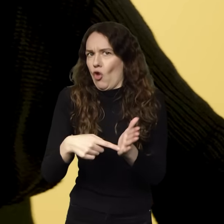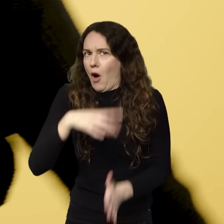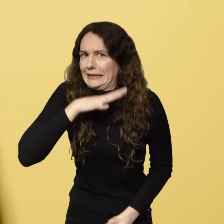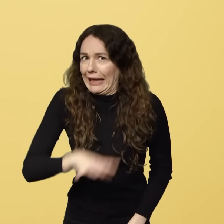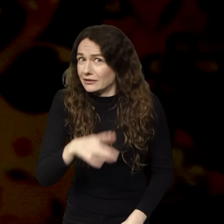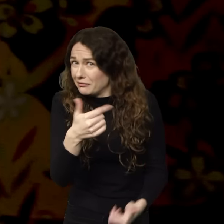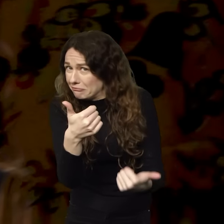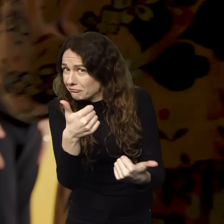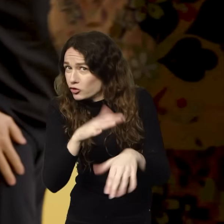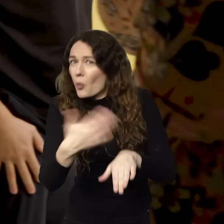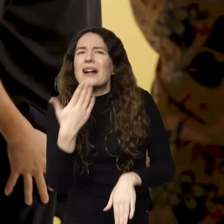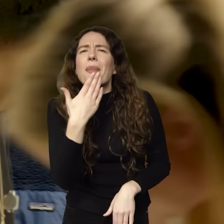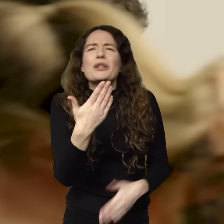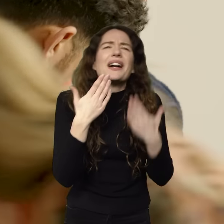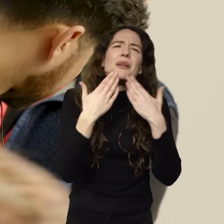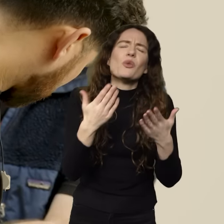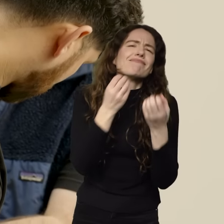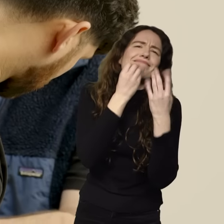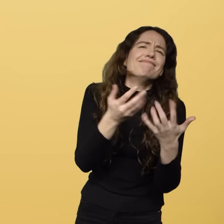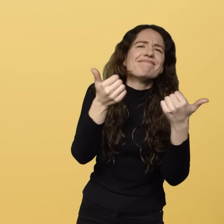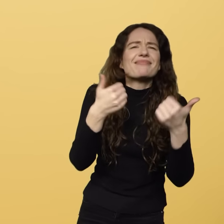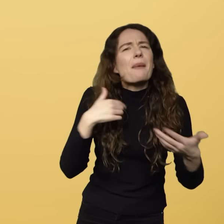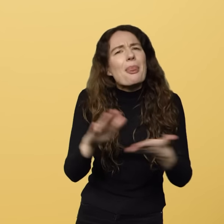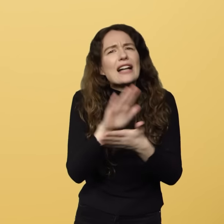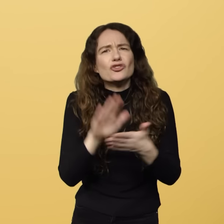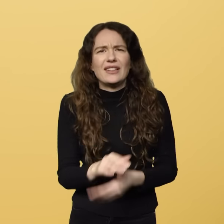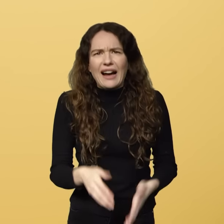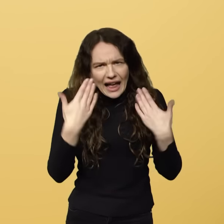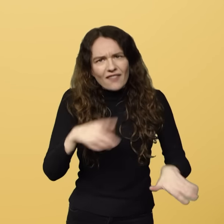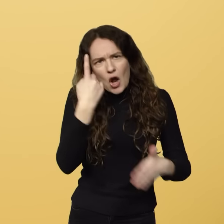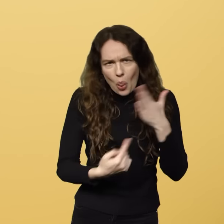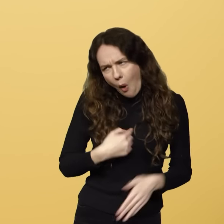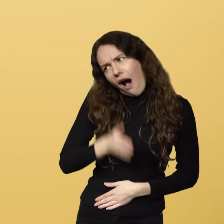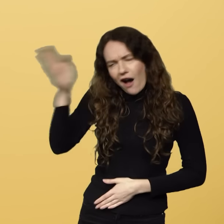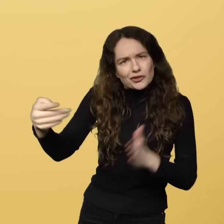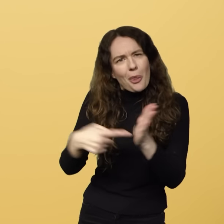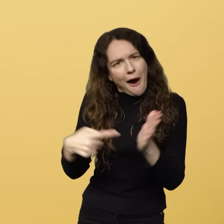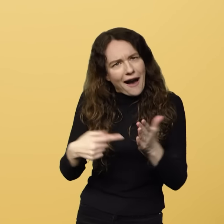Thank you so much. That was wonderful. No, my pleasure. Just leave me alone and let me go to the toilet.